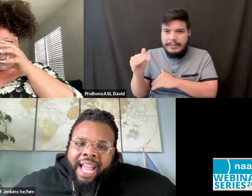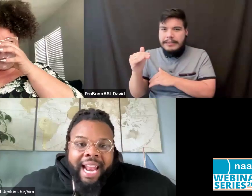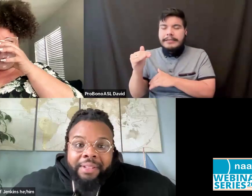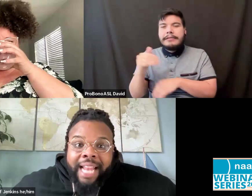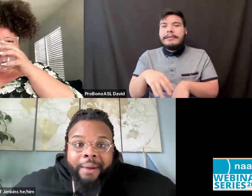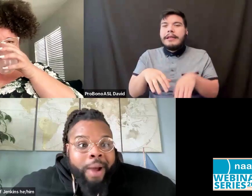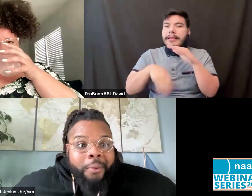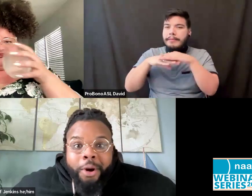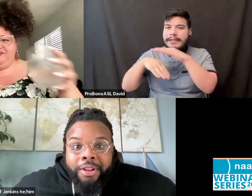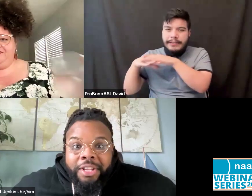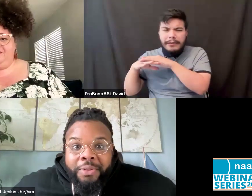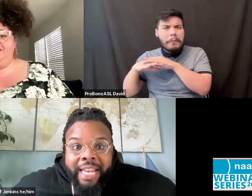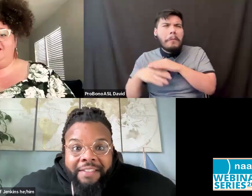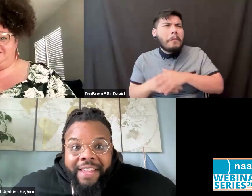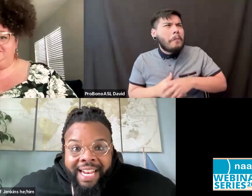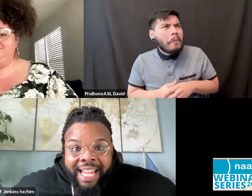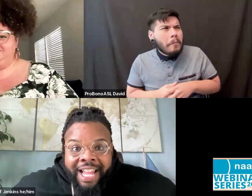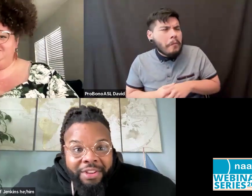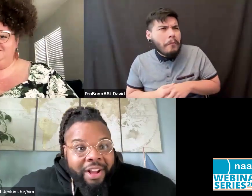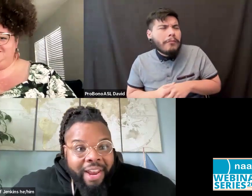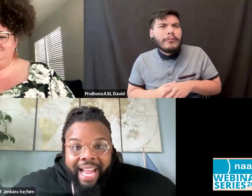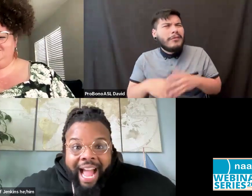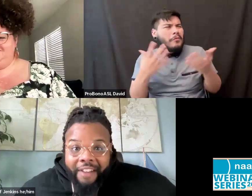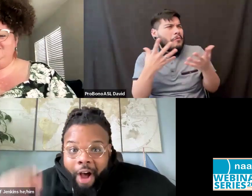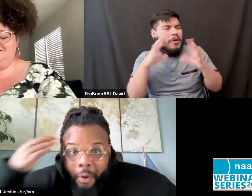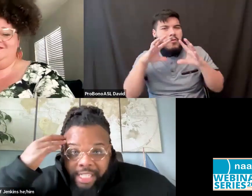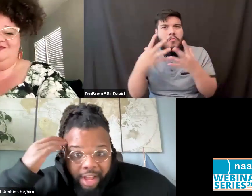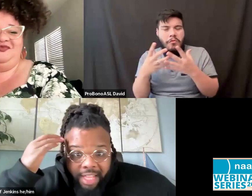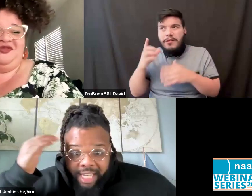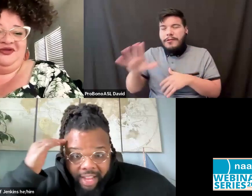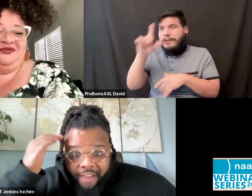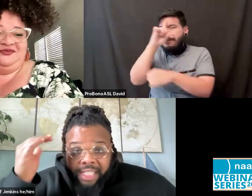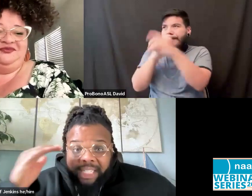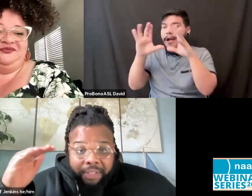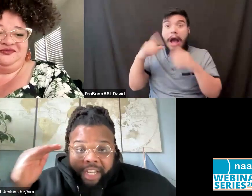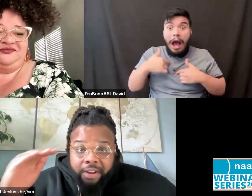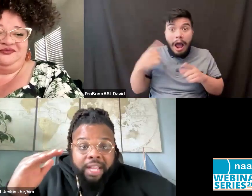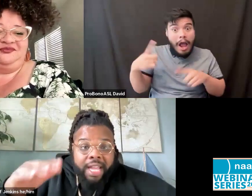And I was like, What world do you live here? You know, like, I always thought this that ever since I was a little kid,